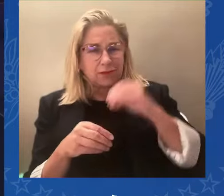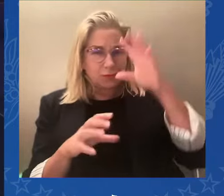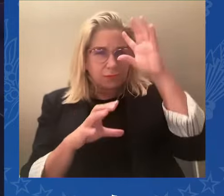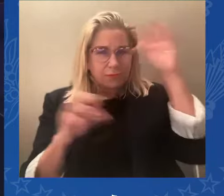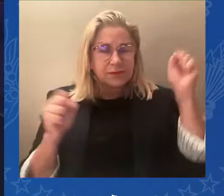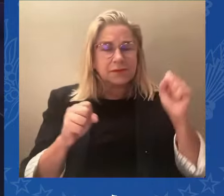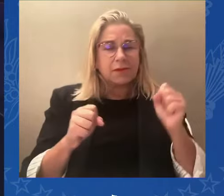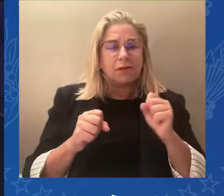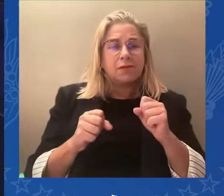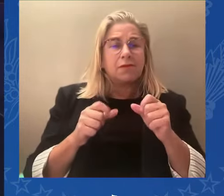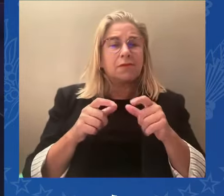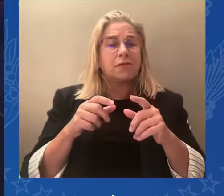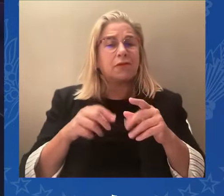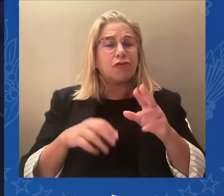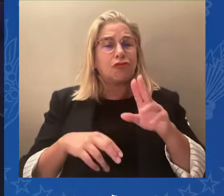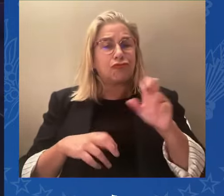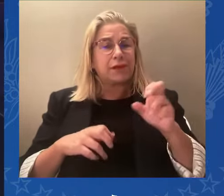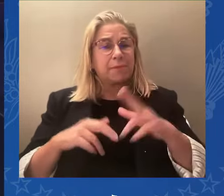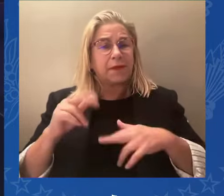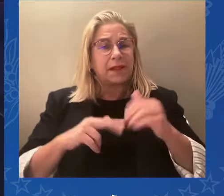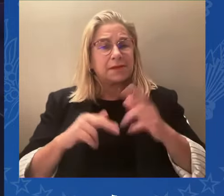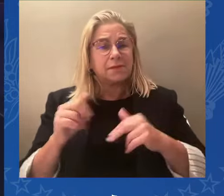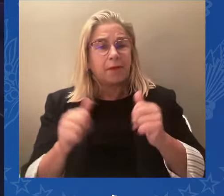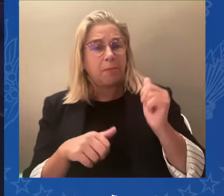when we’re together, we -- not a damn thing we can’t do.